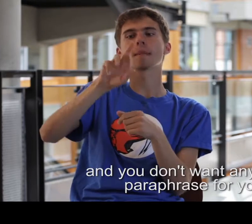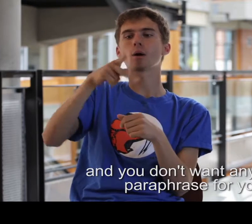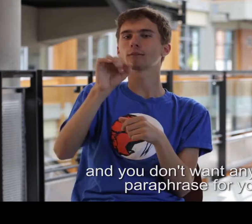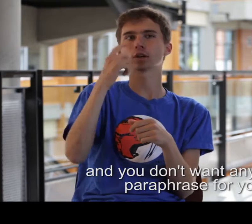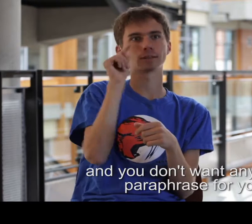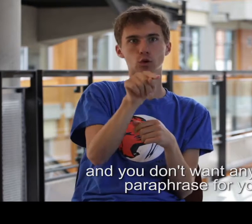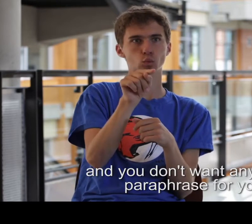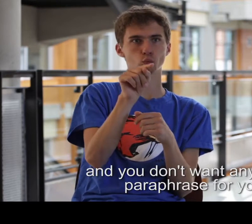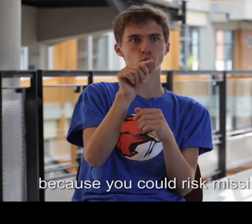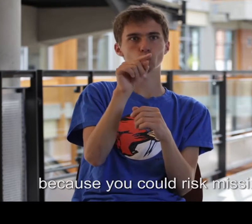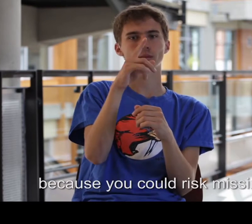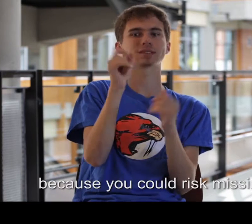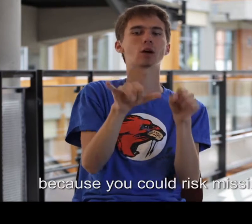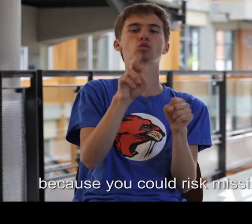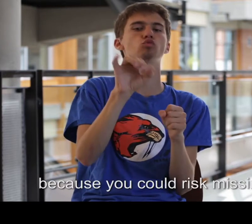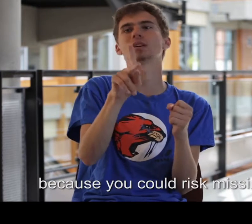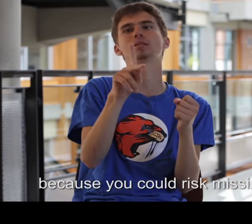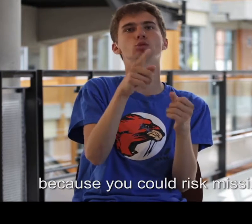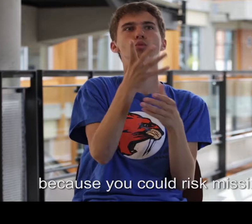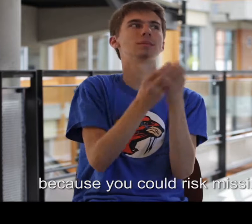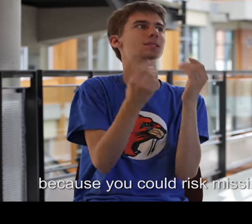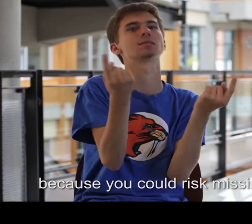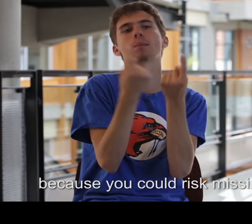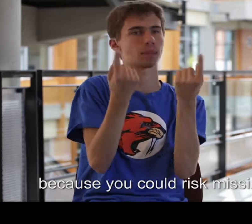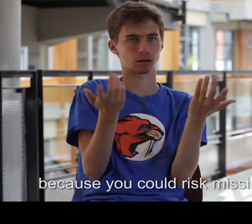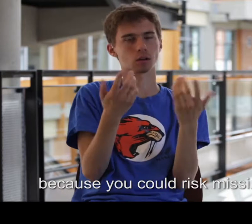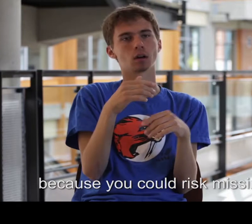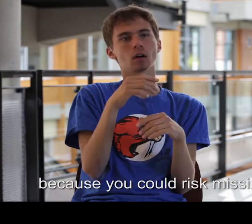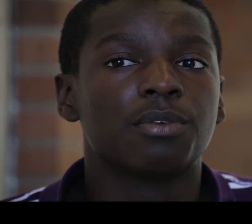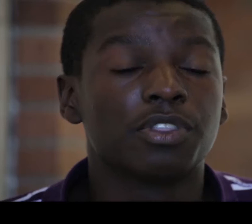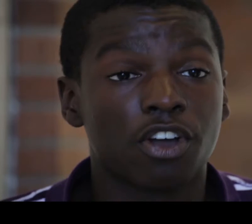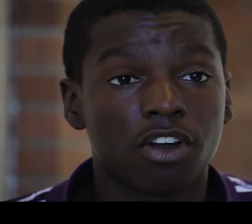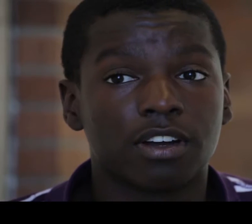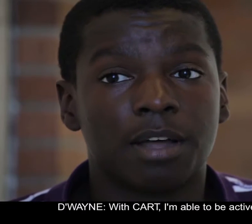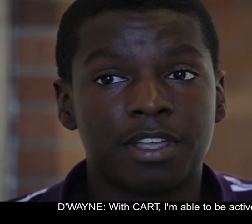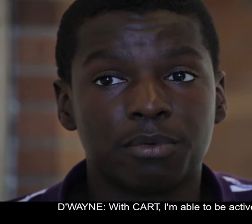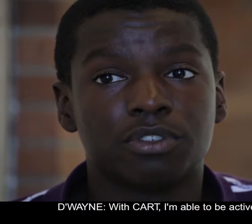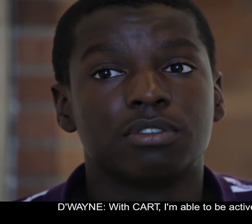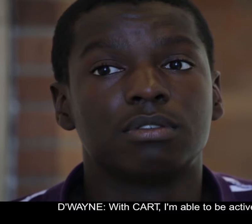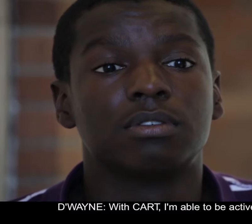So that opens up all sorts of possibilities for new research or just different ways of interacting with information.